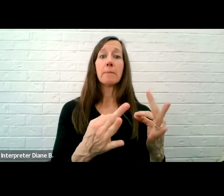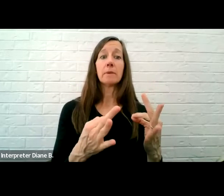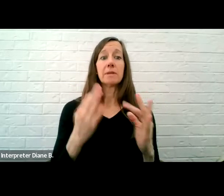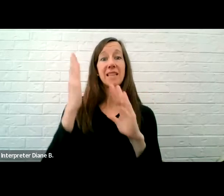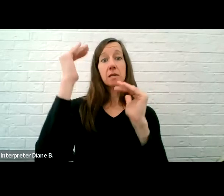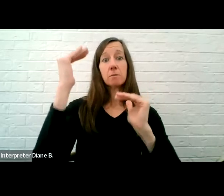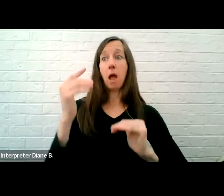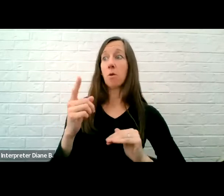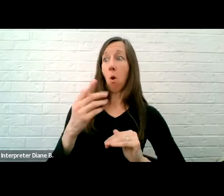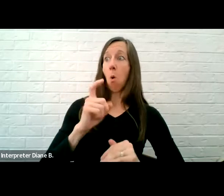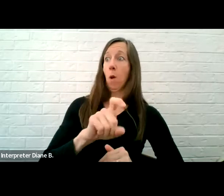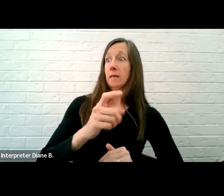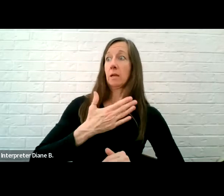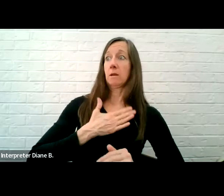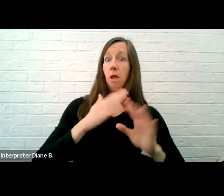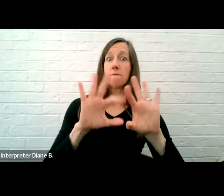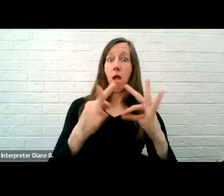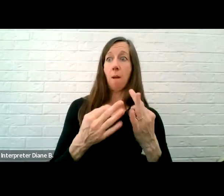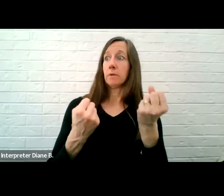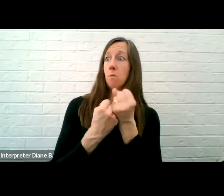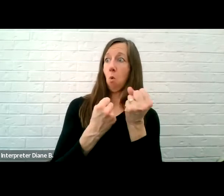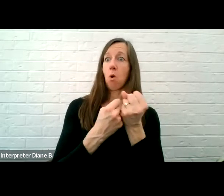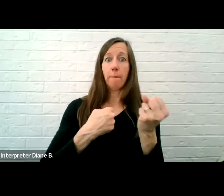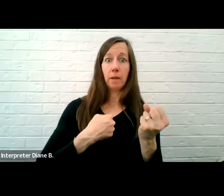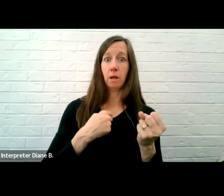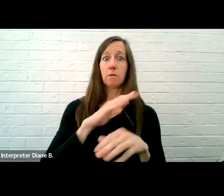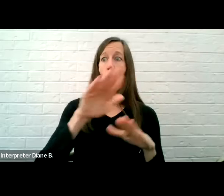Their whole lives. Some families of start out talking with their